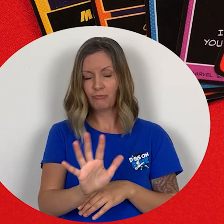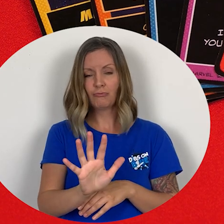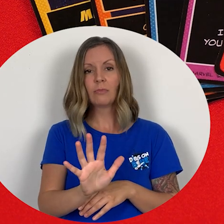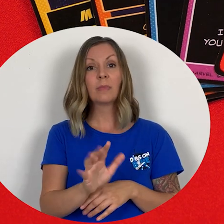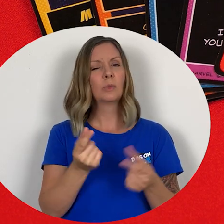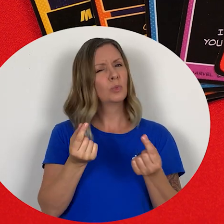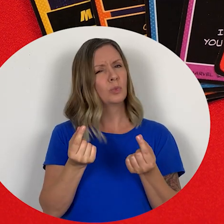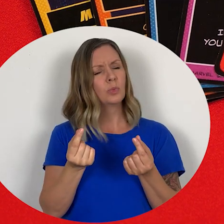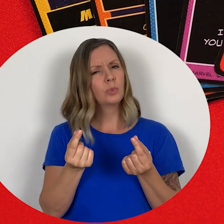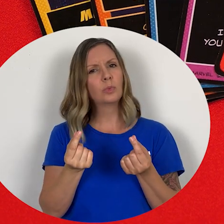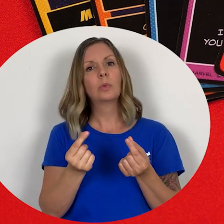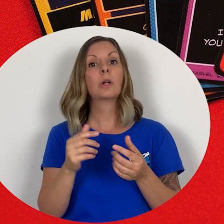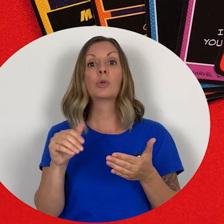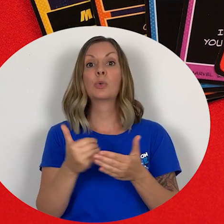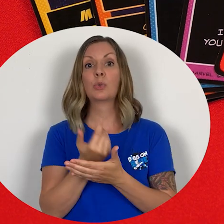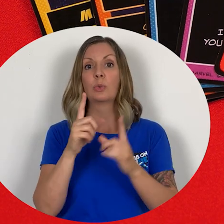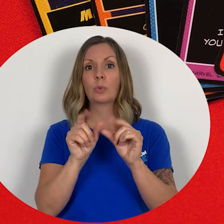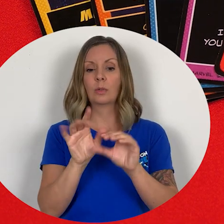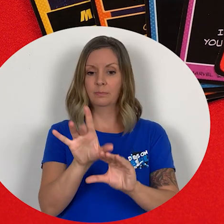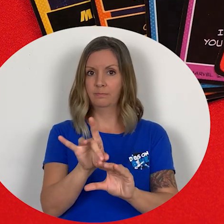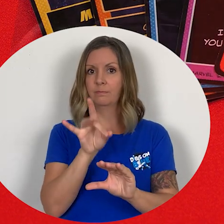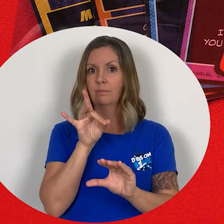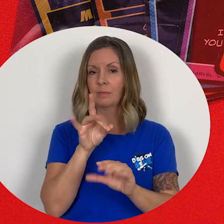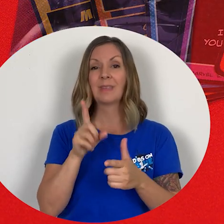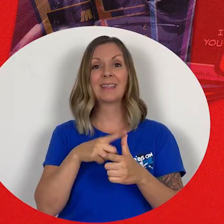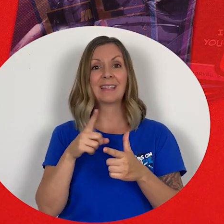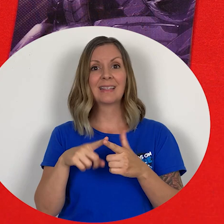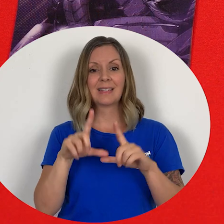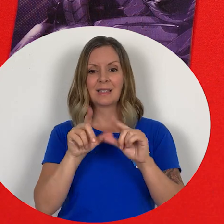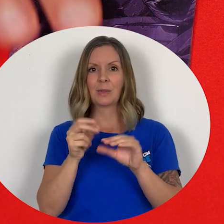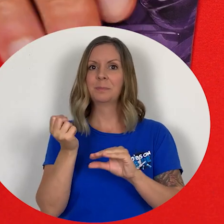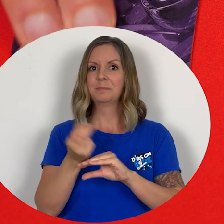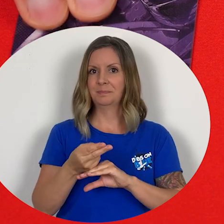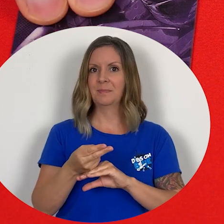placed face up on the table, like minions would be, the Thanos player first draws a